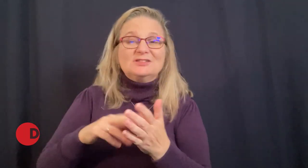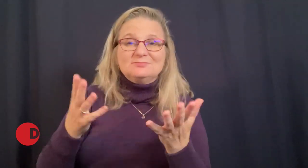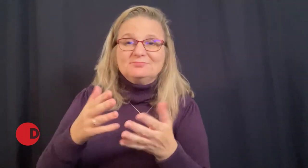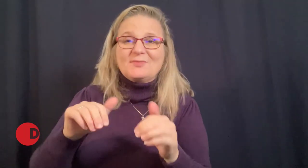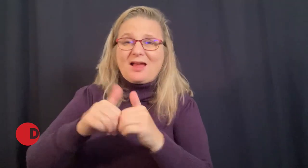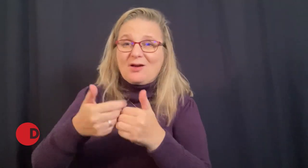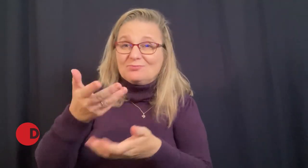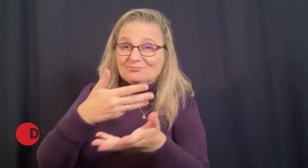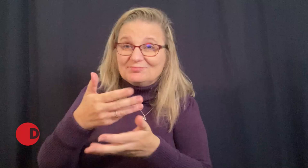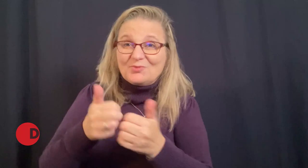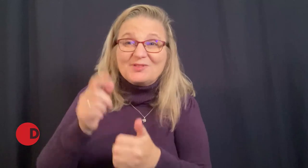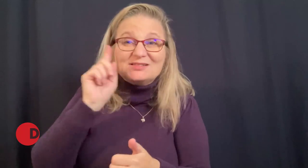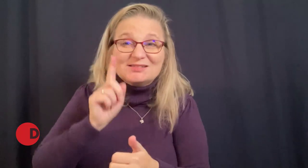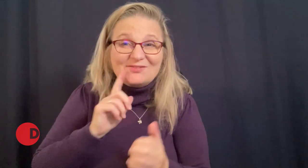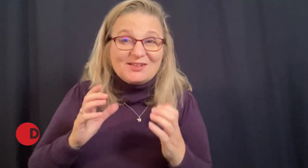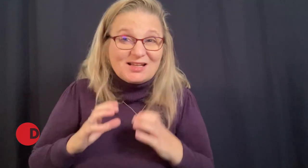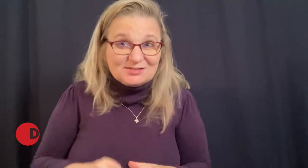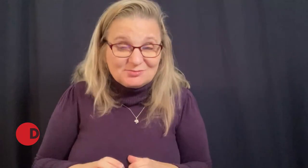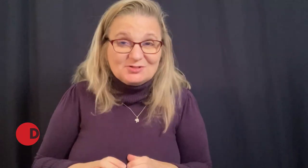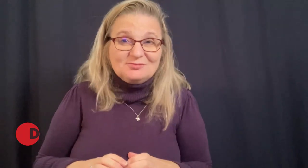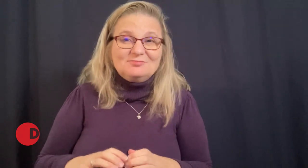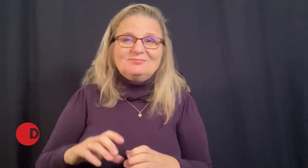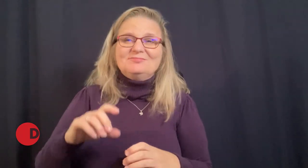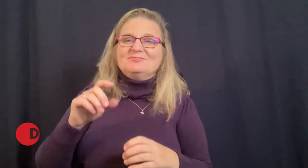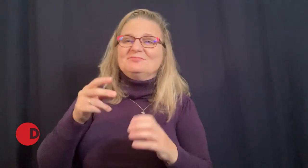meaning how to deal with Deaf customers,